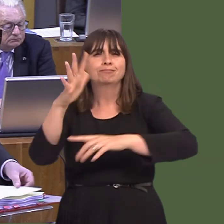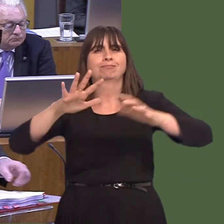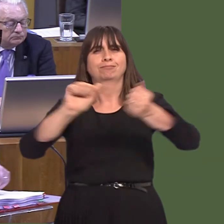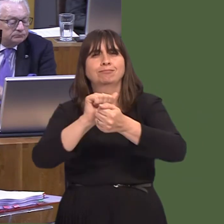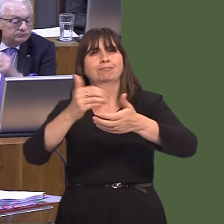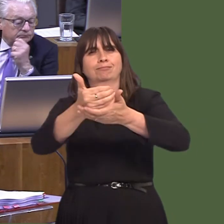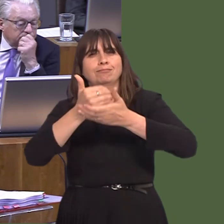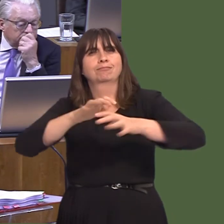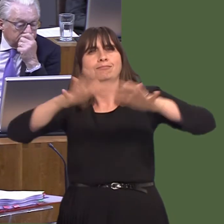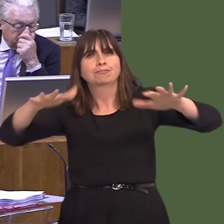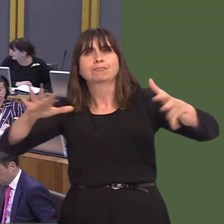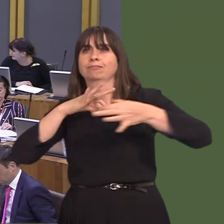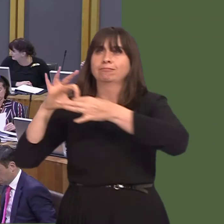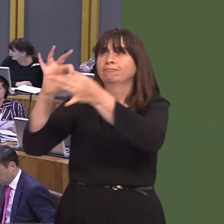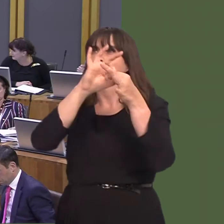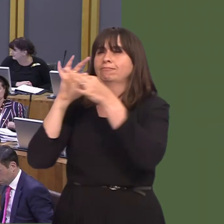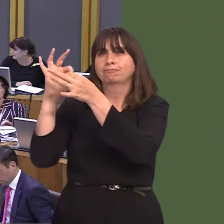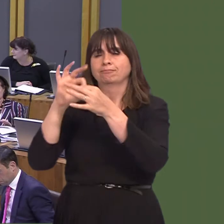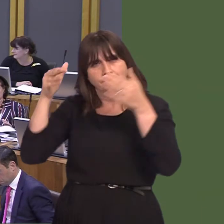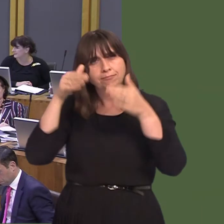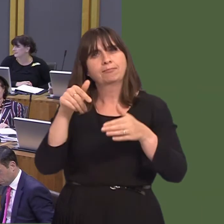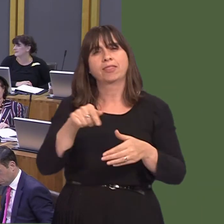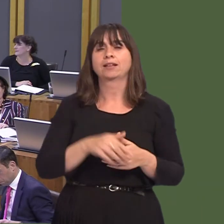Julie Morgan AM: I thank the First Minister for that response.